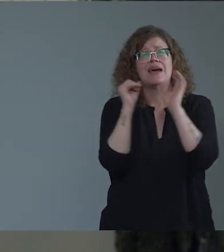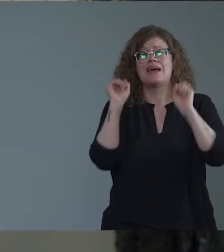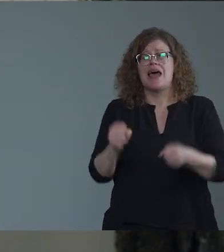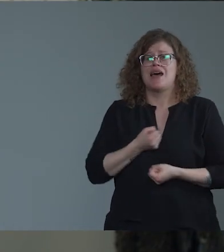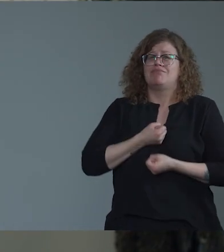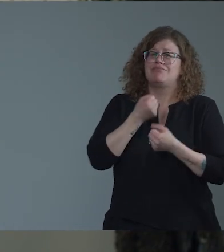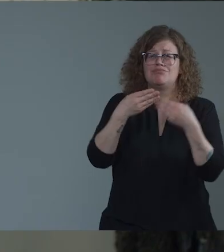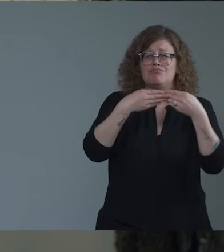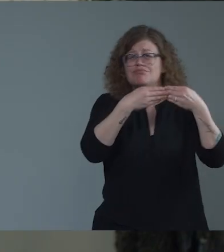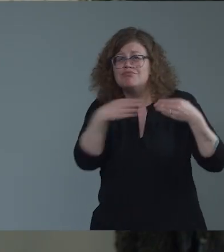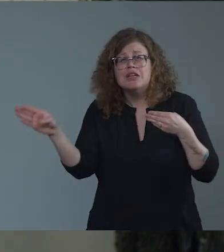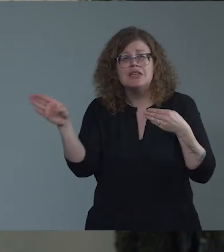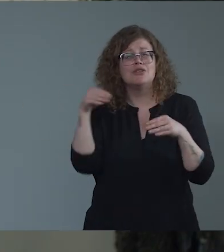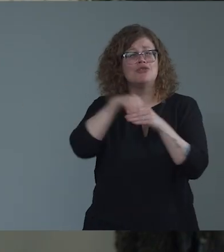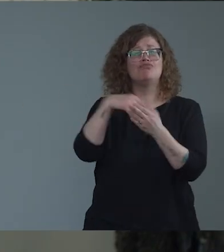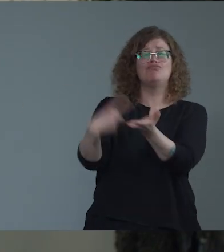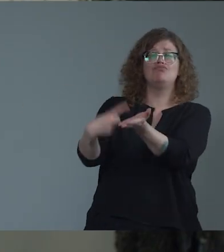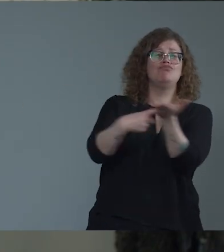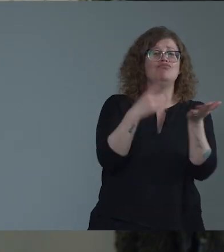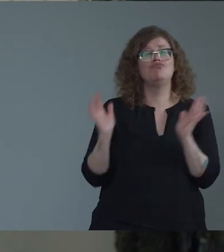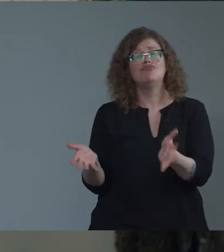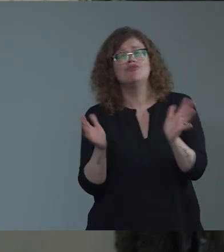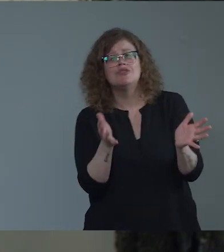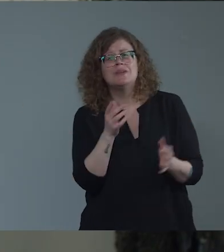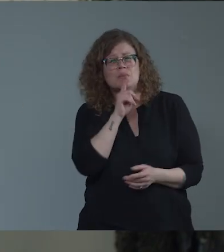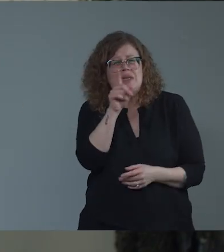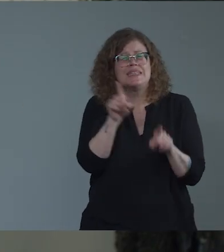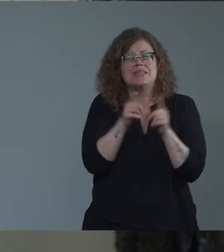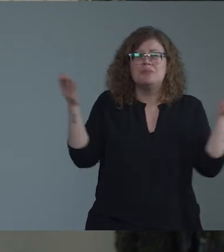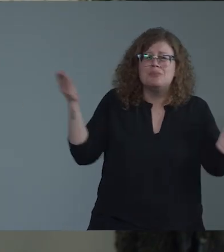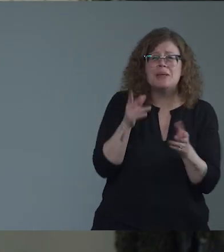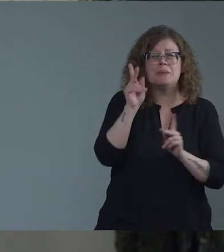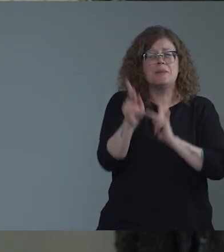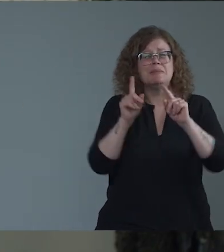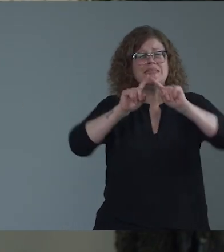that tells the story of that community or connects to an issue or,